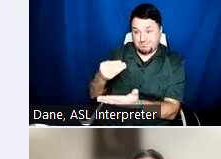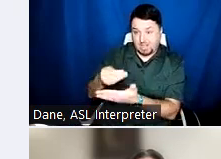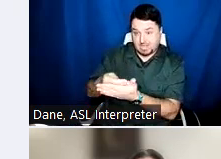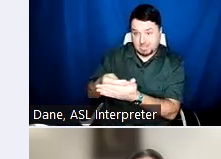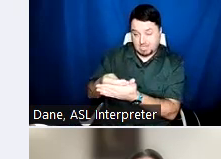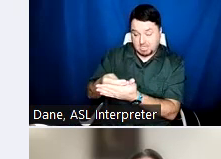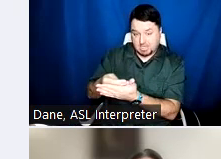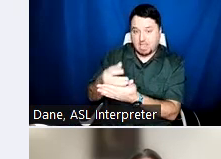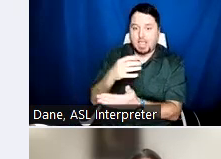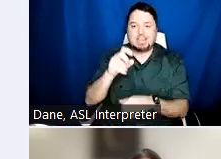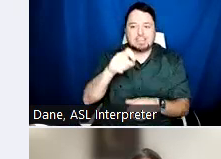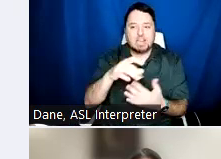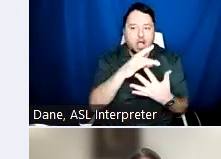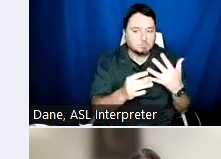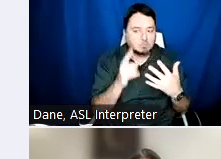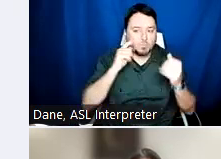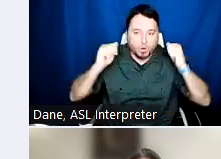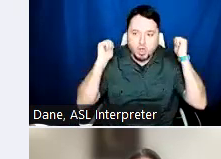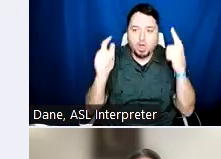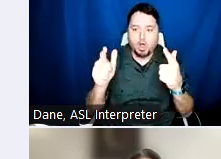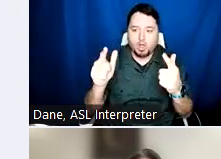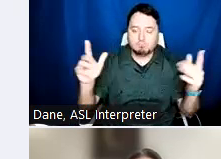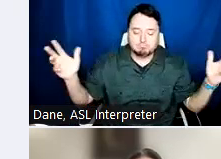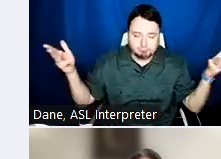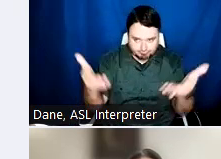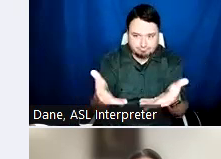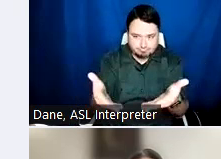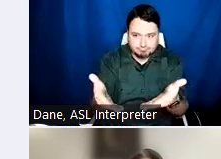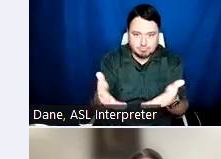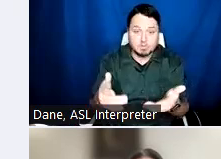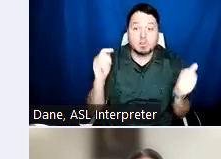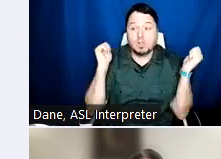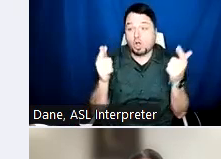options for everyone to be at the table. They are all offering asset building services,